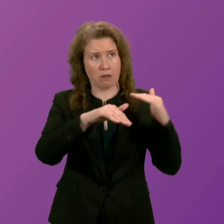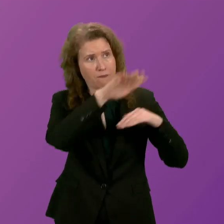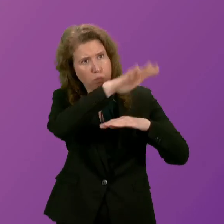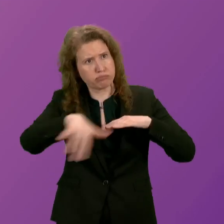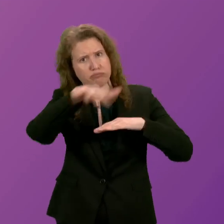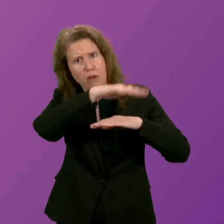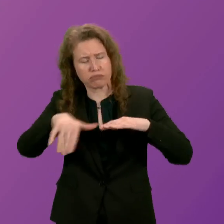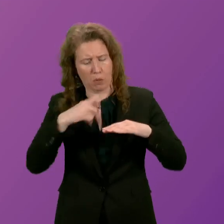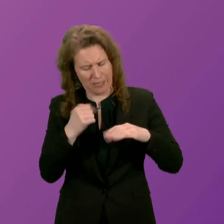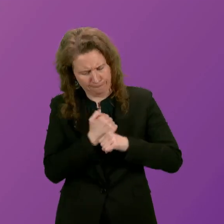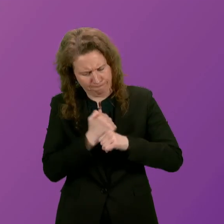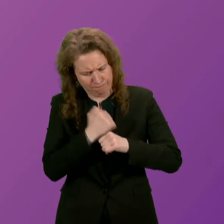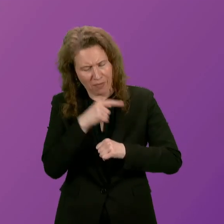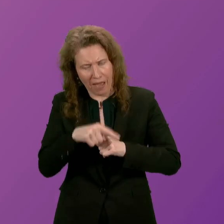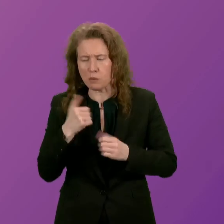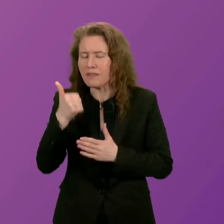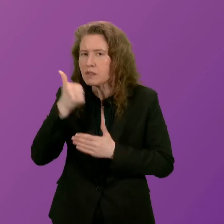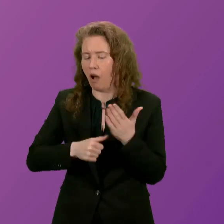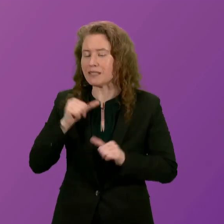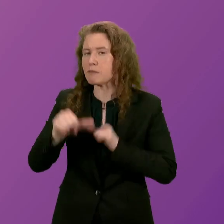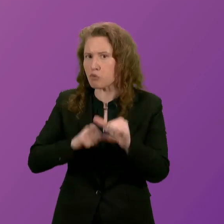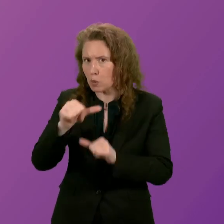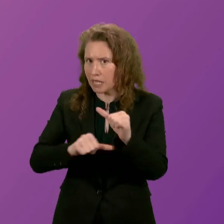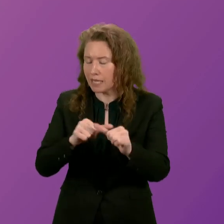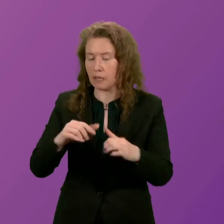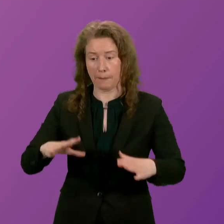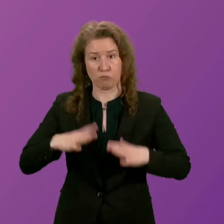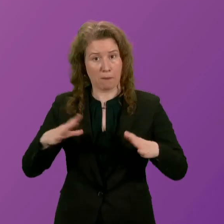are under way. As I have told Jackie Baillie, the preparatory work is being